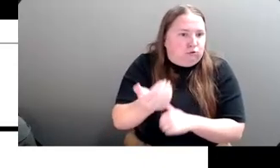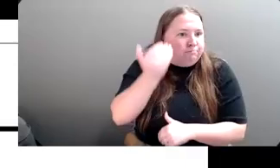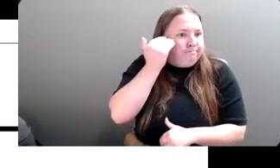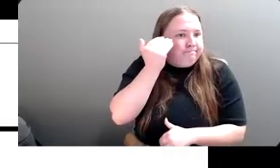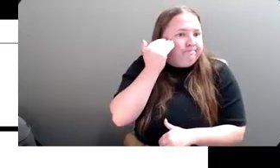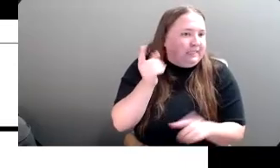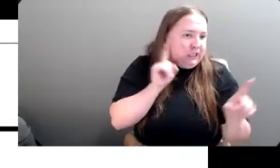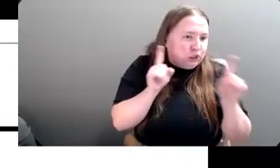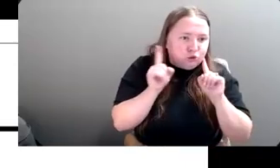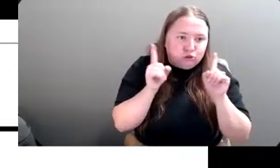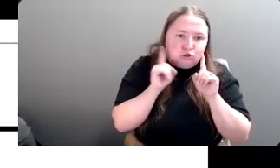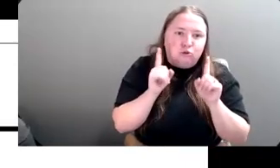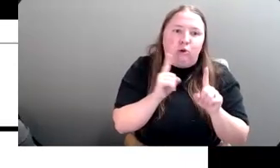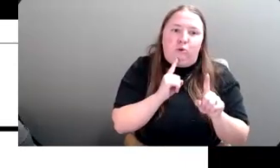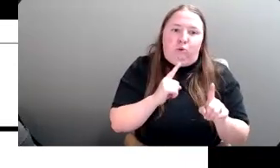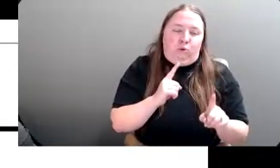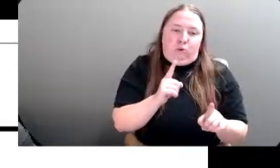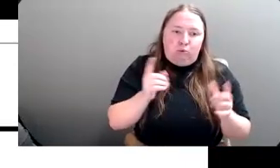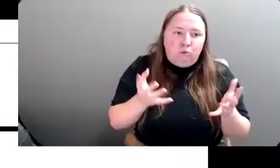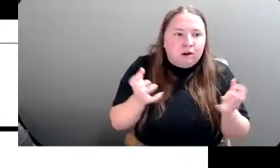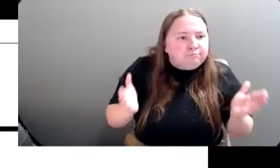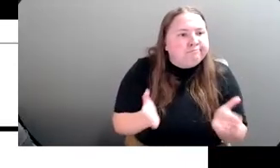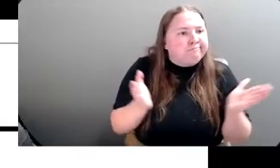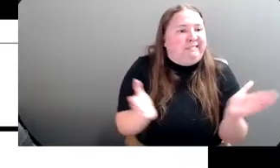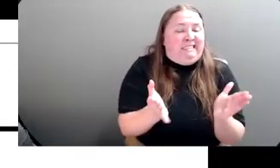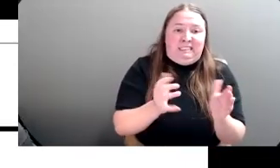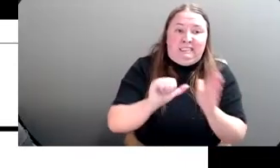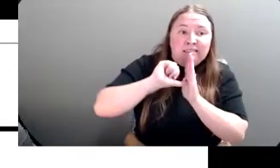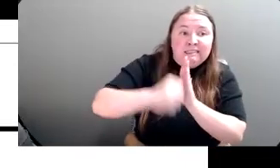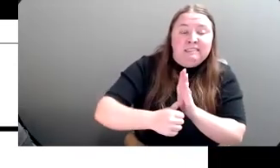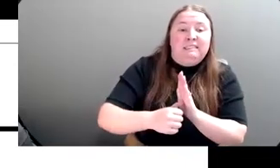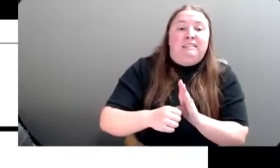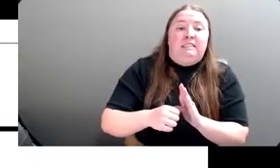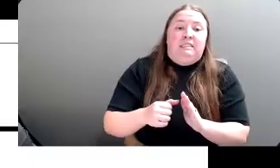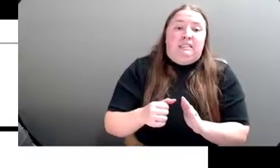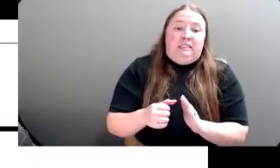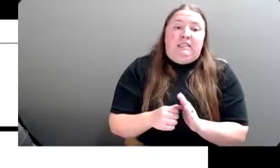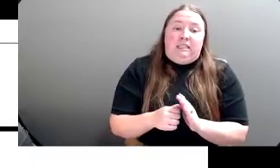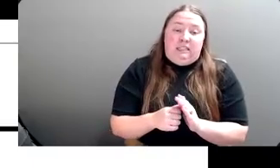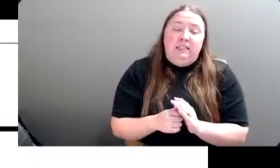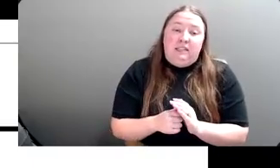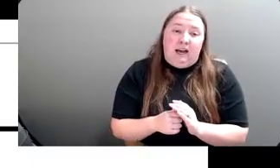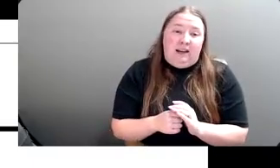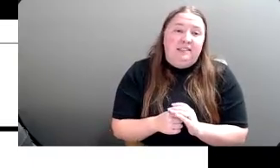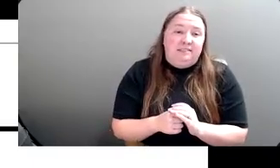We really want to encourage you and stress that as much as you can.